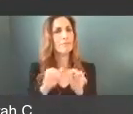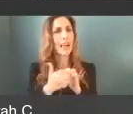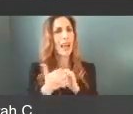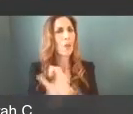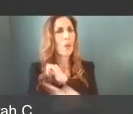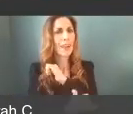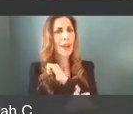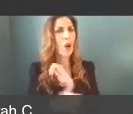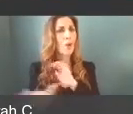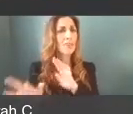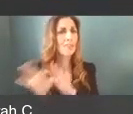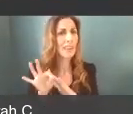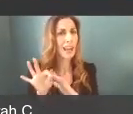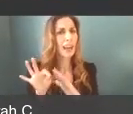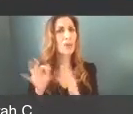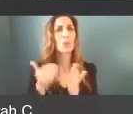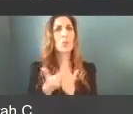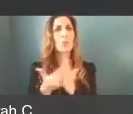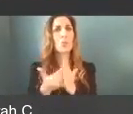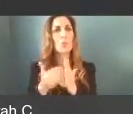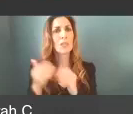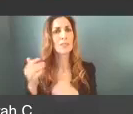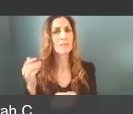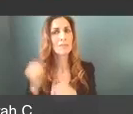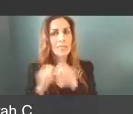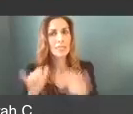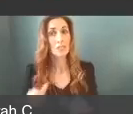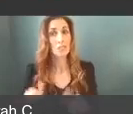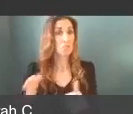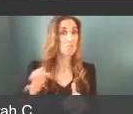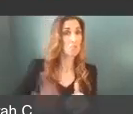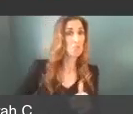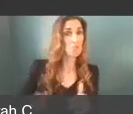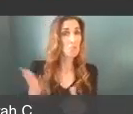what advantages you think you'll get by having the new registration system,